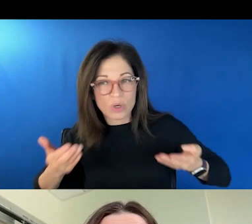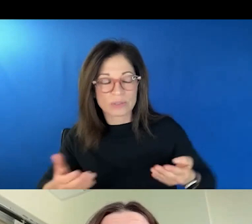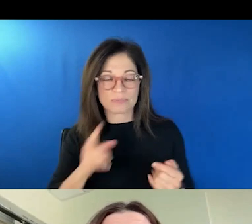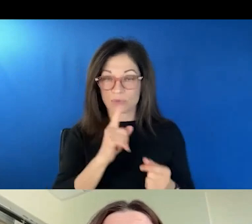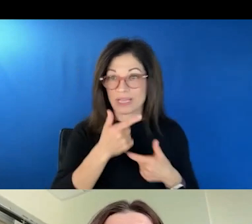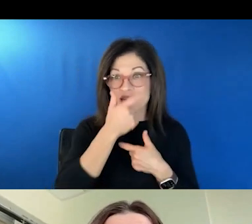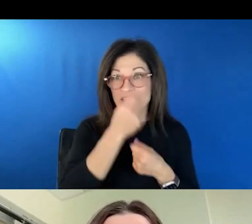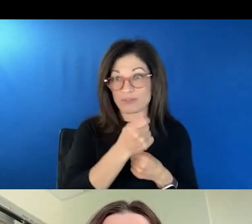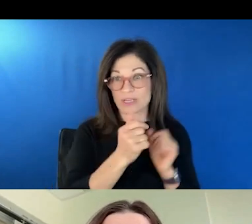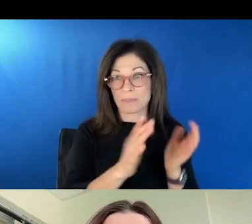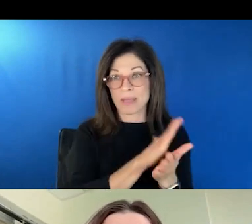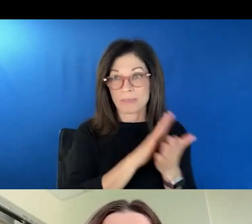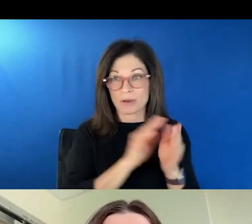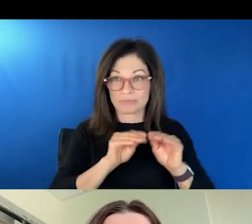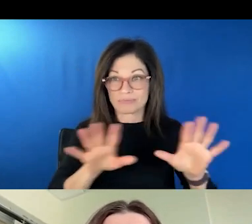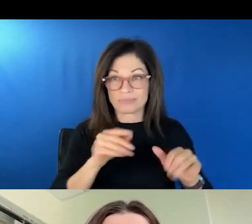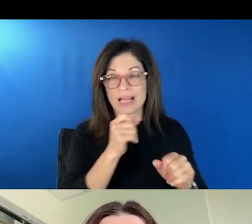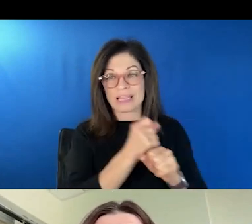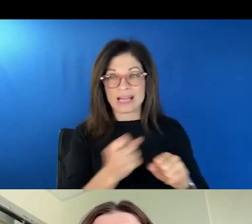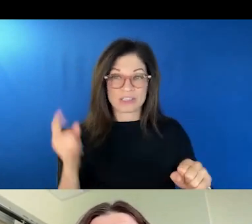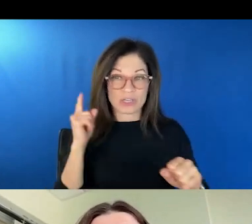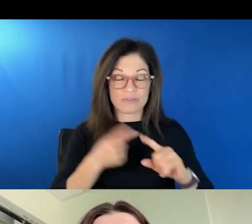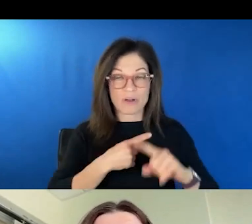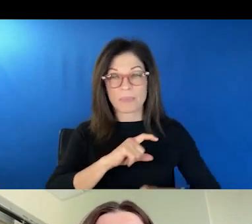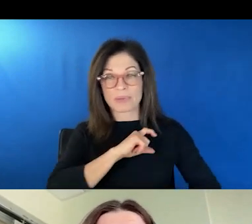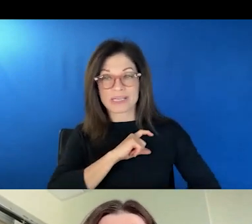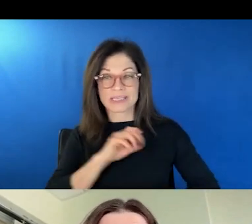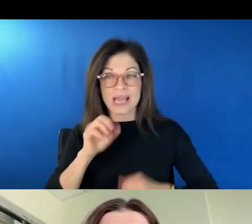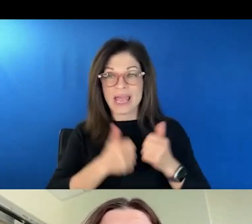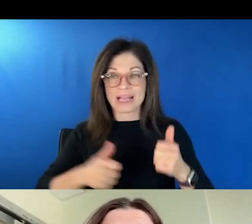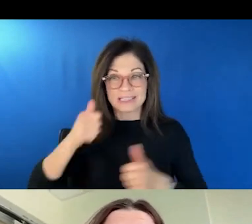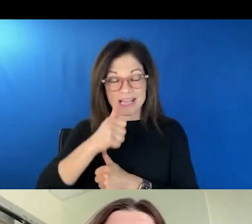CAME OUT LAST YEAR FROM THE POLICE EXECUTIVE FORUM AND